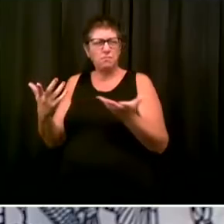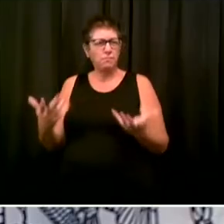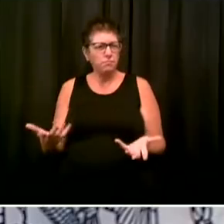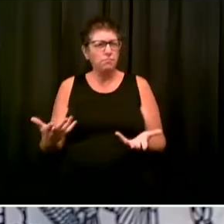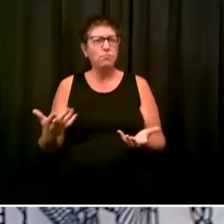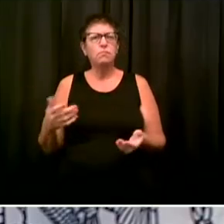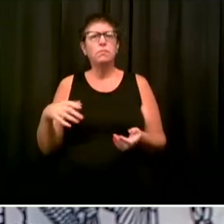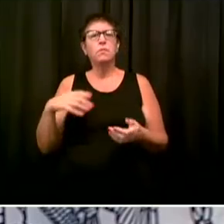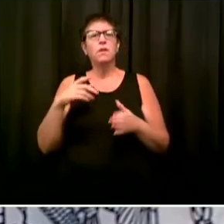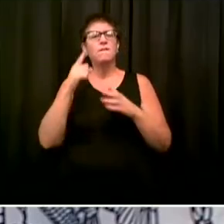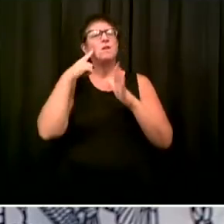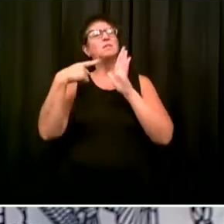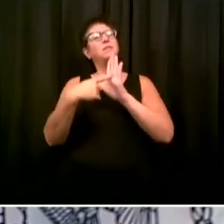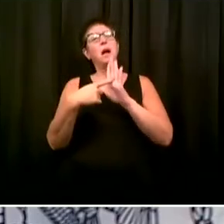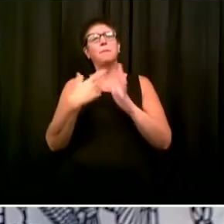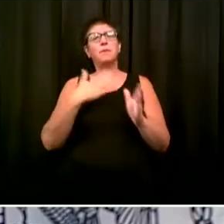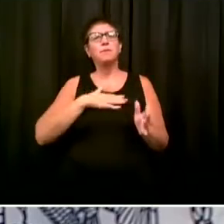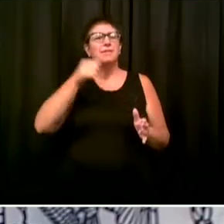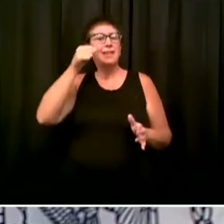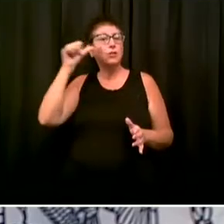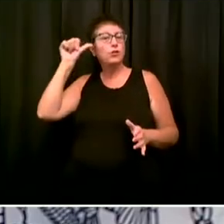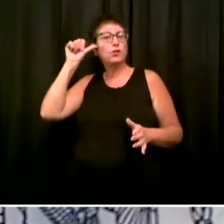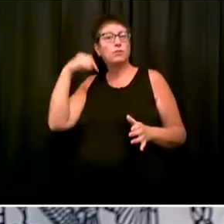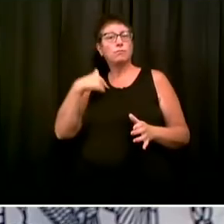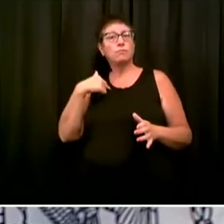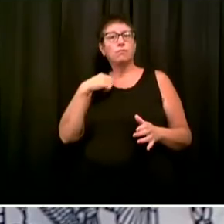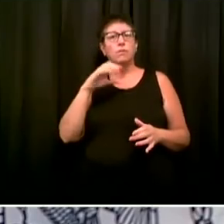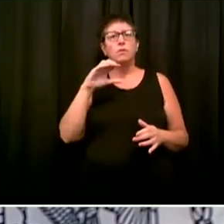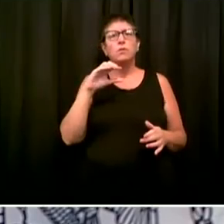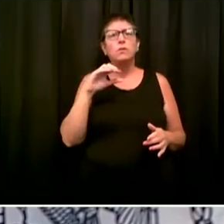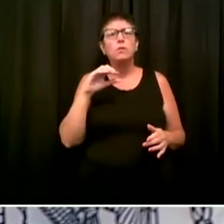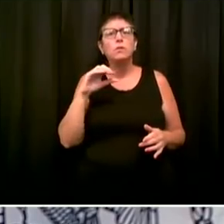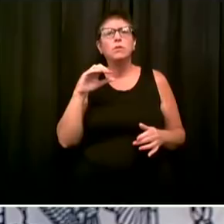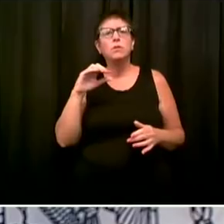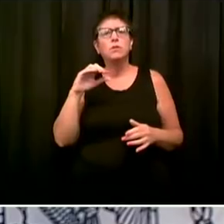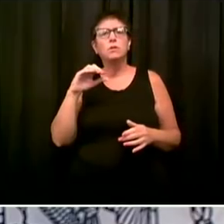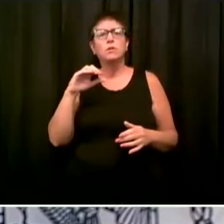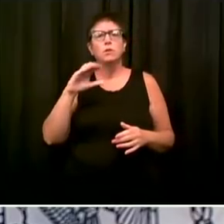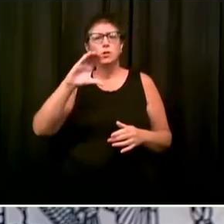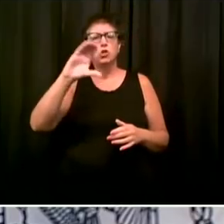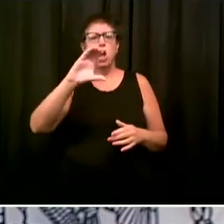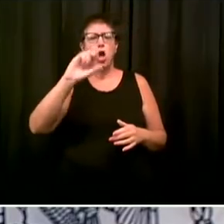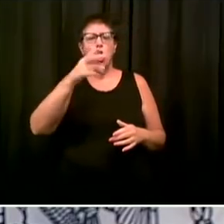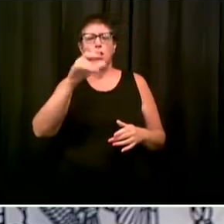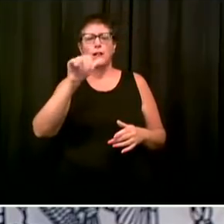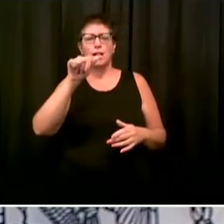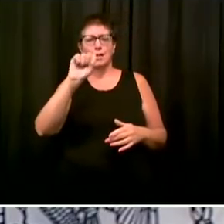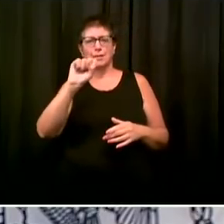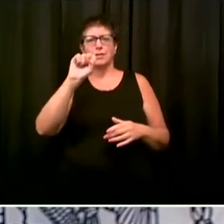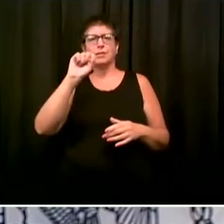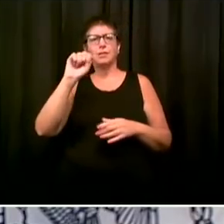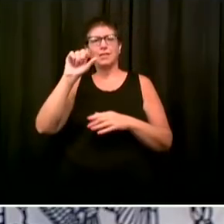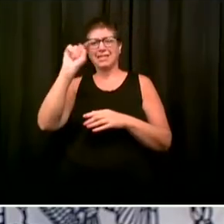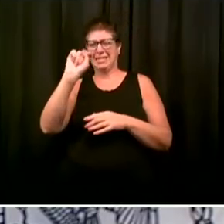EXAMPLE IS THE DONORS HERE FOR THE CAMPAIGN WAS MENTIONING WHO SOLD COMPUT ER